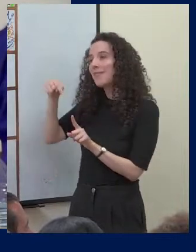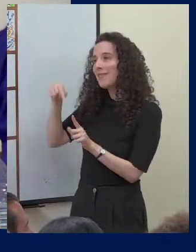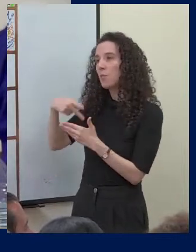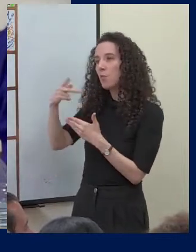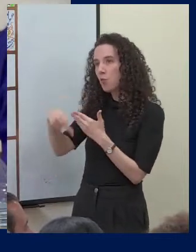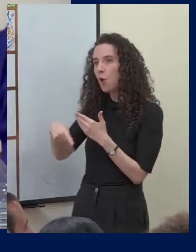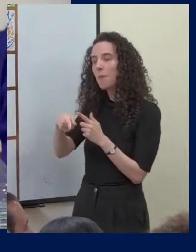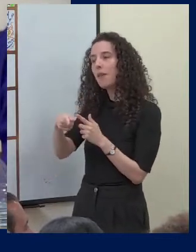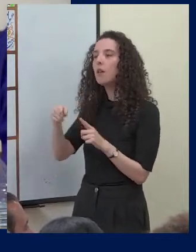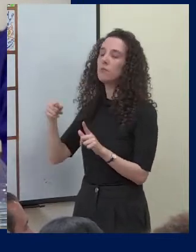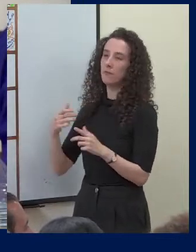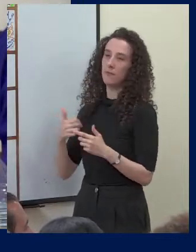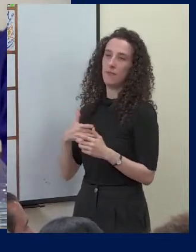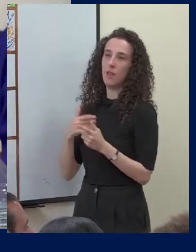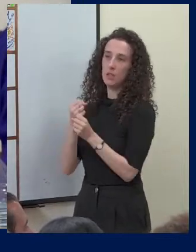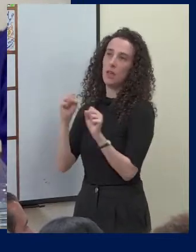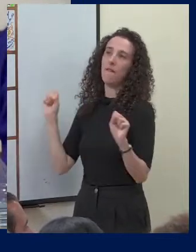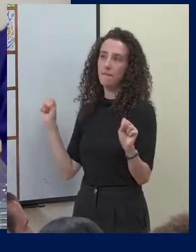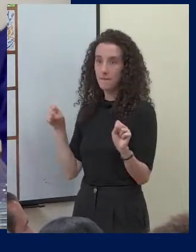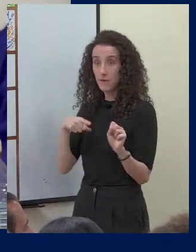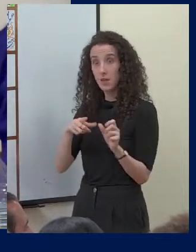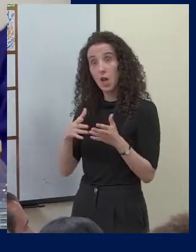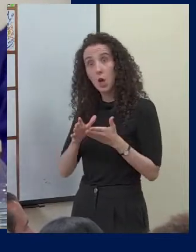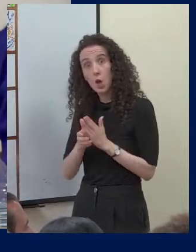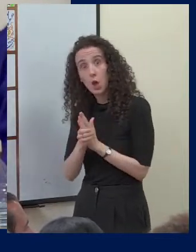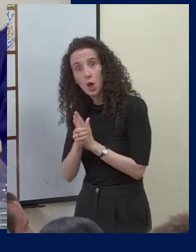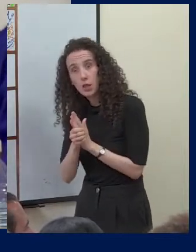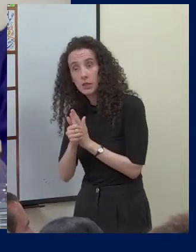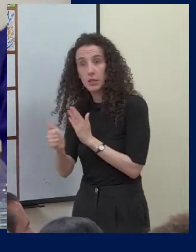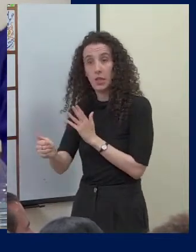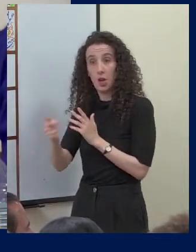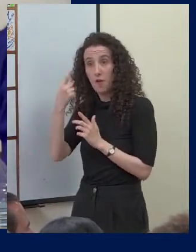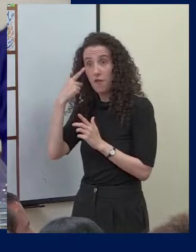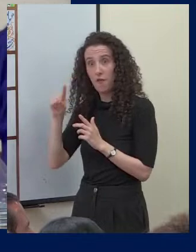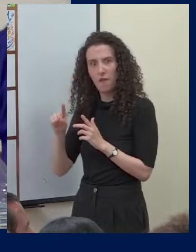They learned a lot of coping skills.